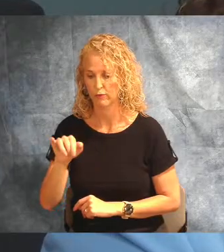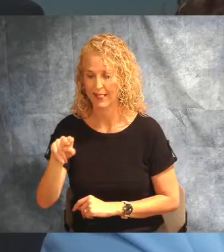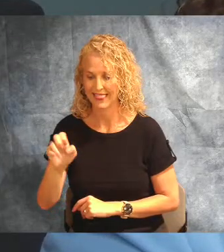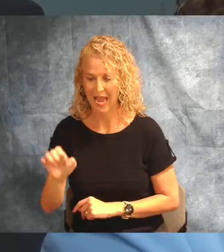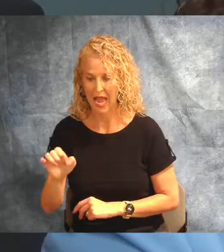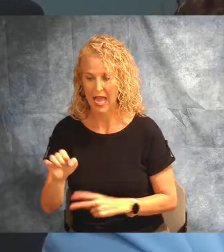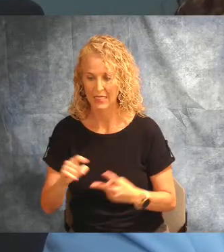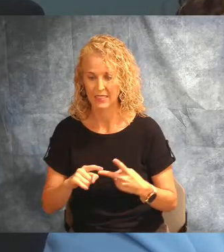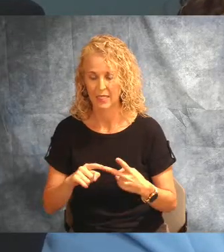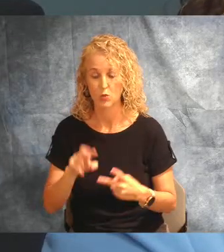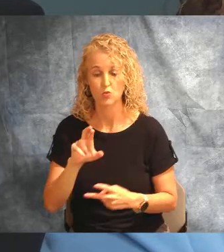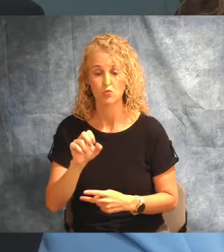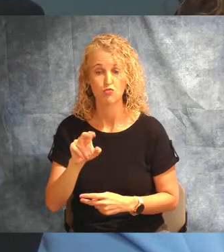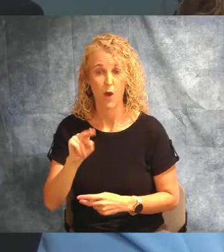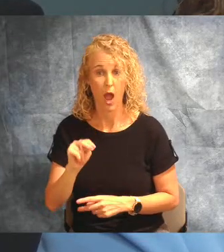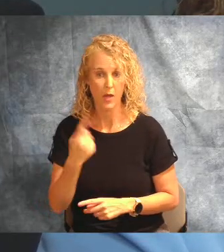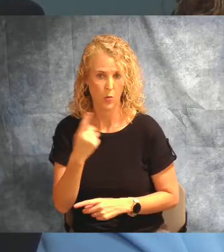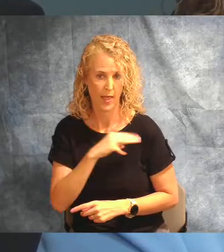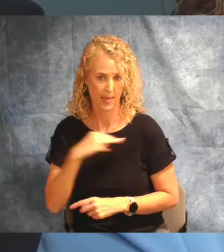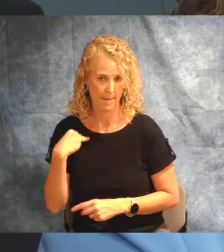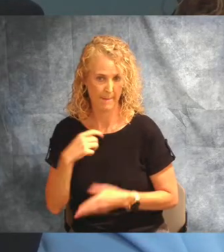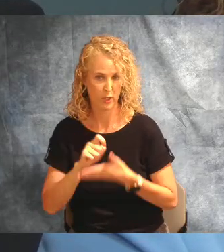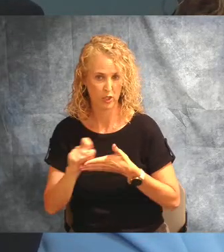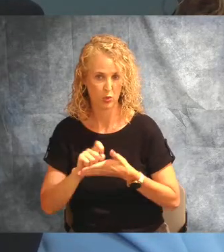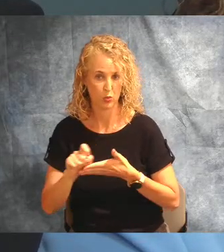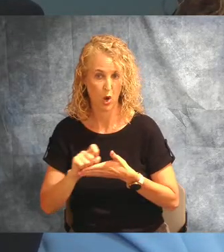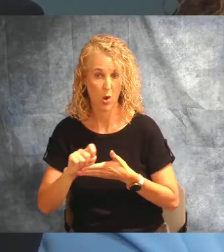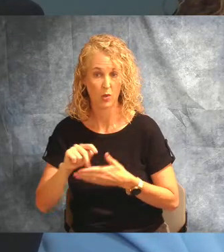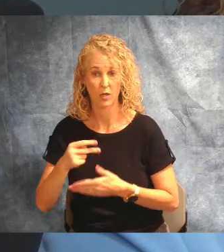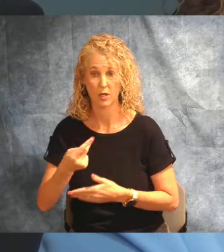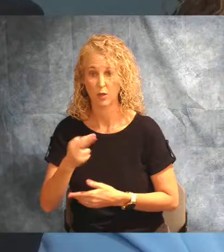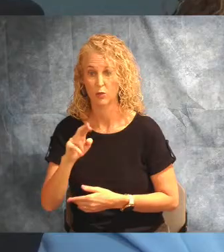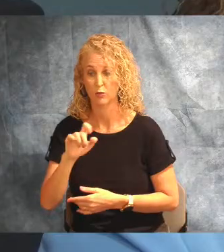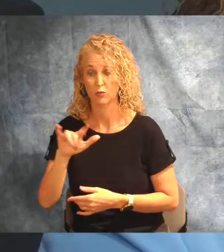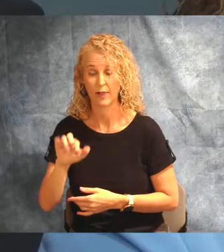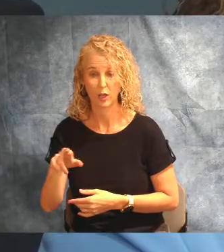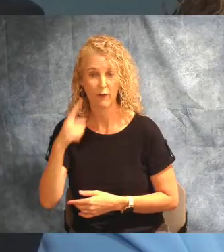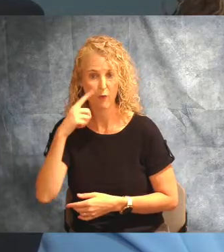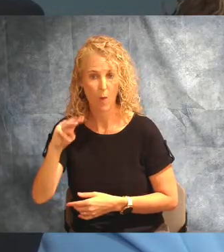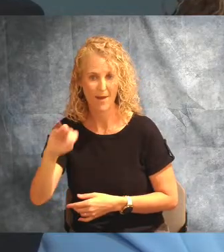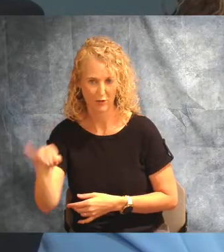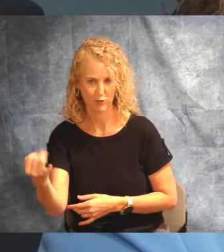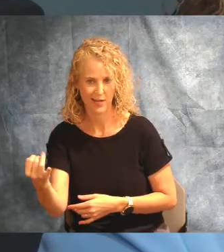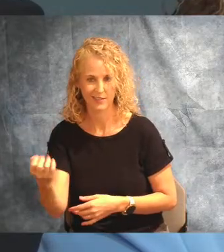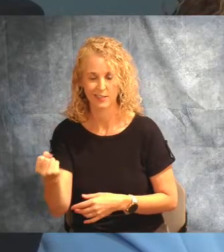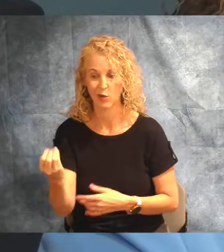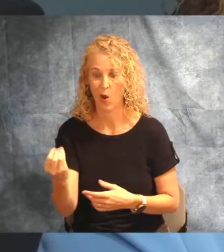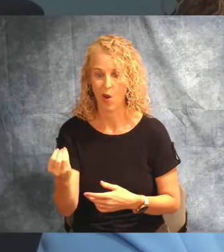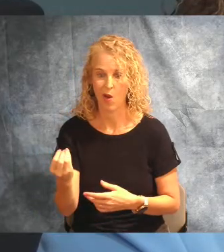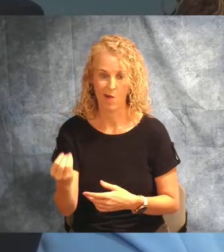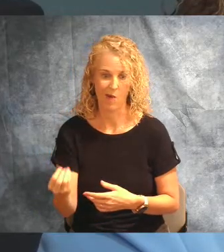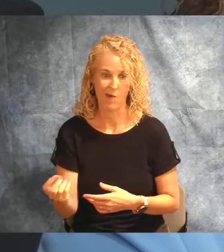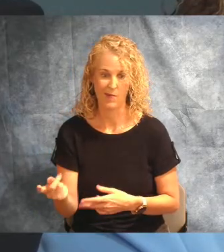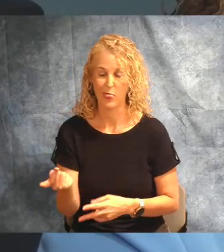one of the members went on to write Thriller. So there those are the two that'll be receiving stars